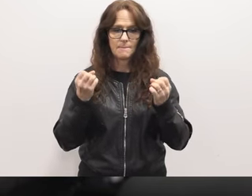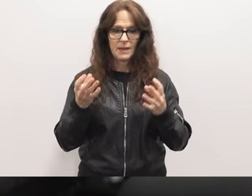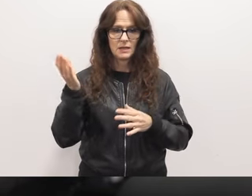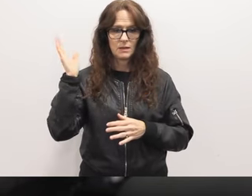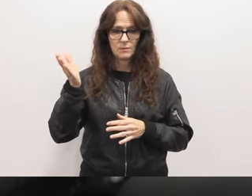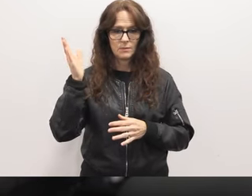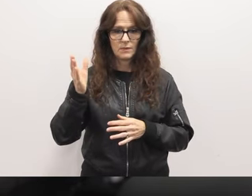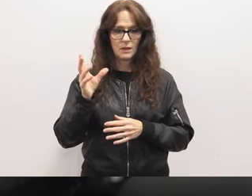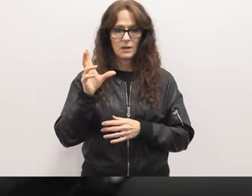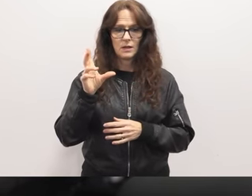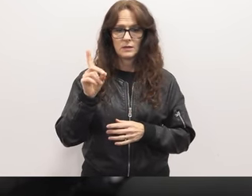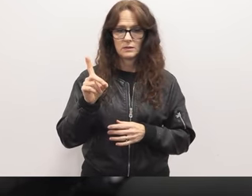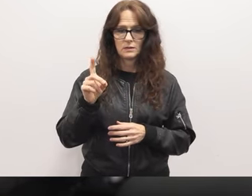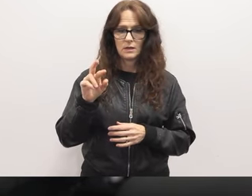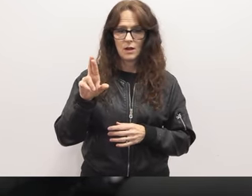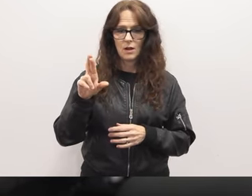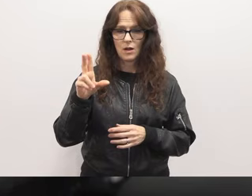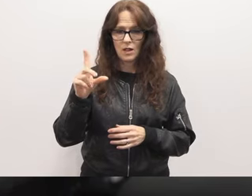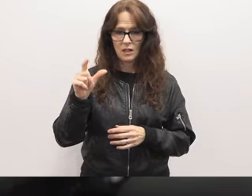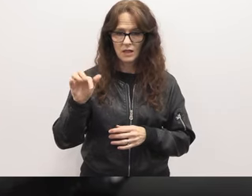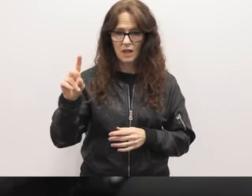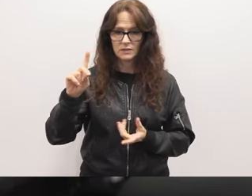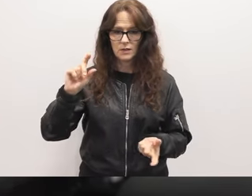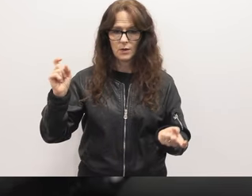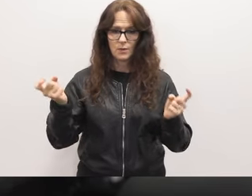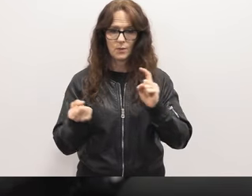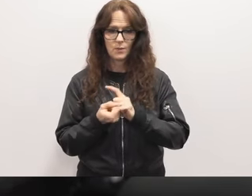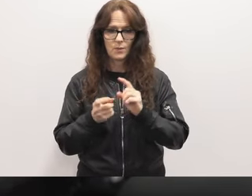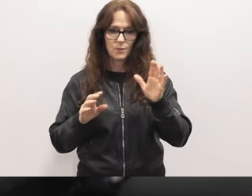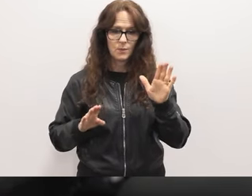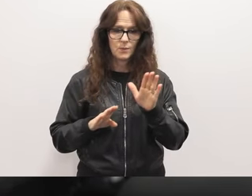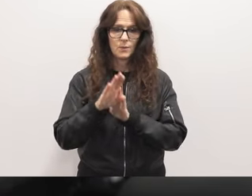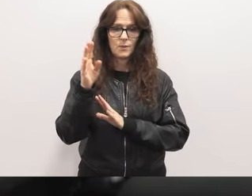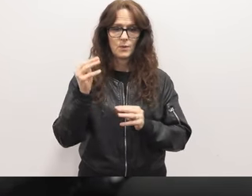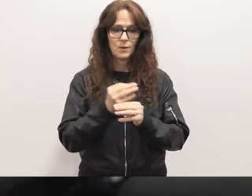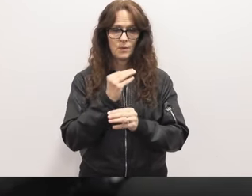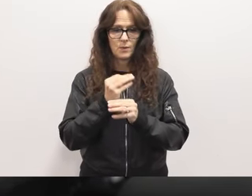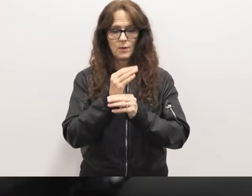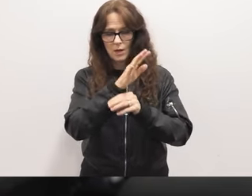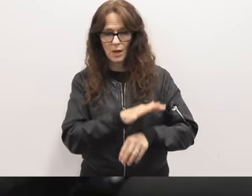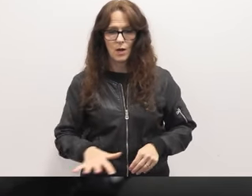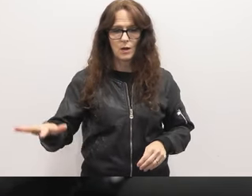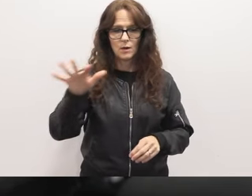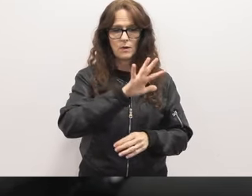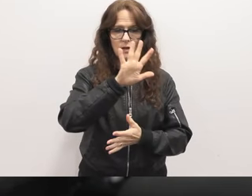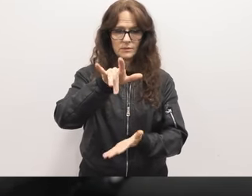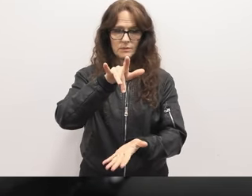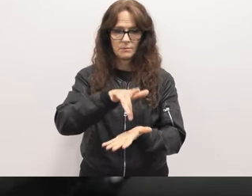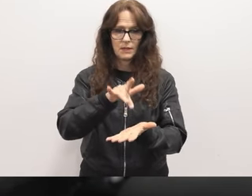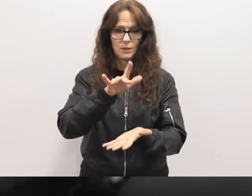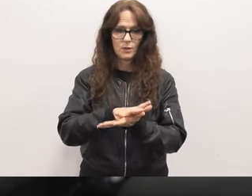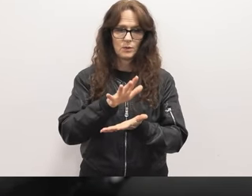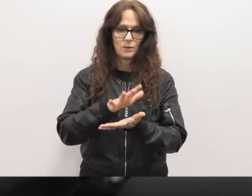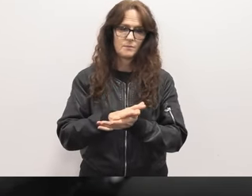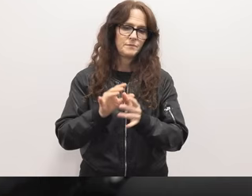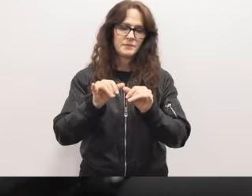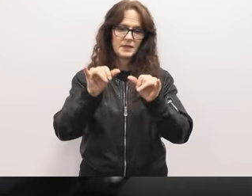where Dr. Lund shared about our shift to accelerated math across middle schools and taking a system-wide approach